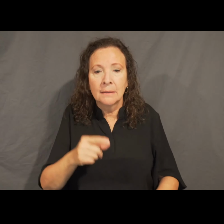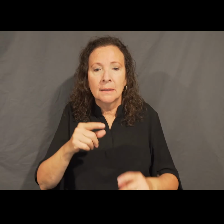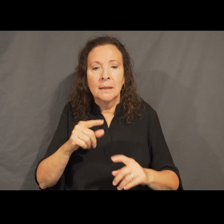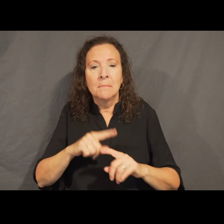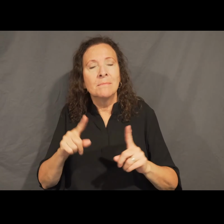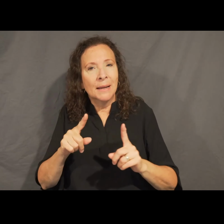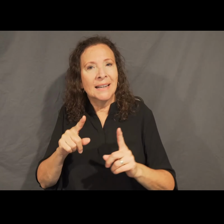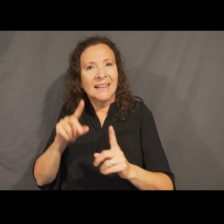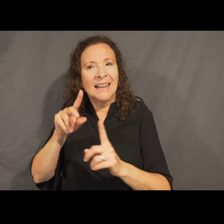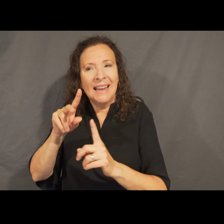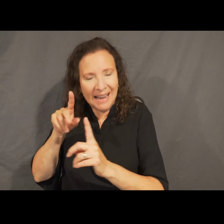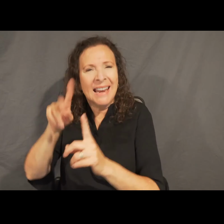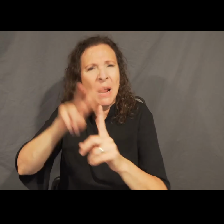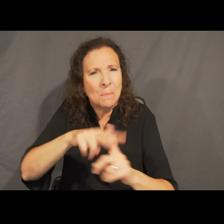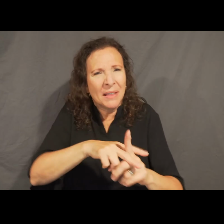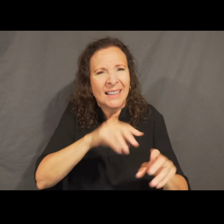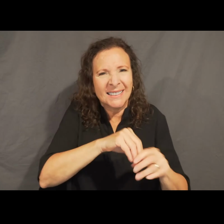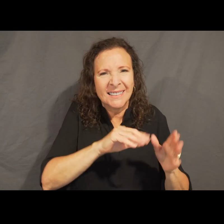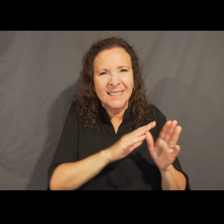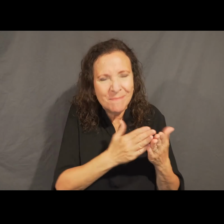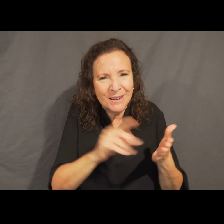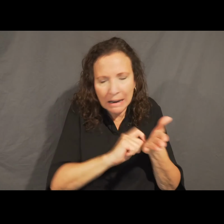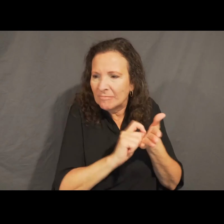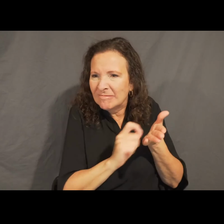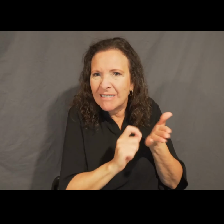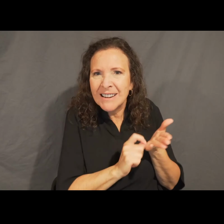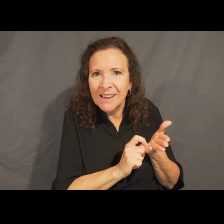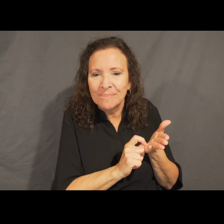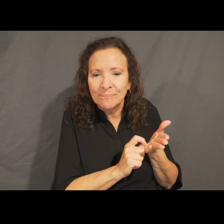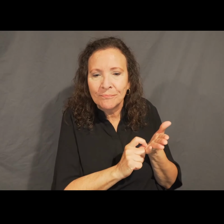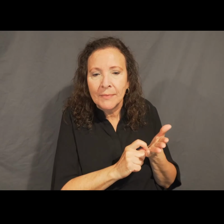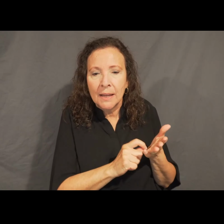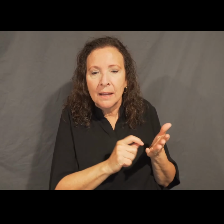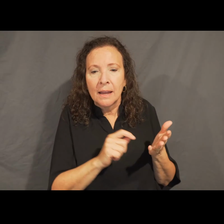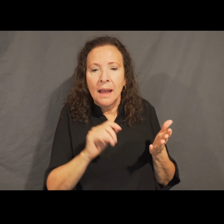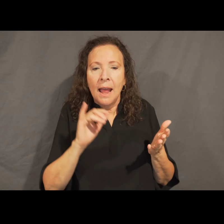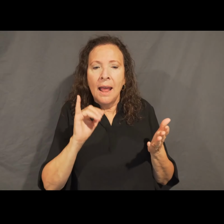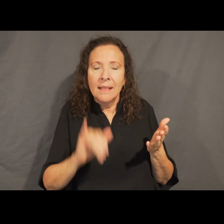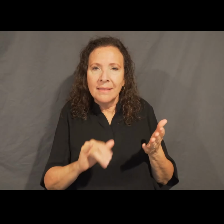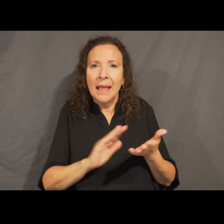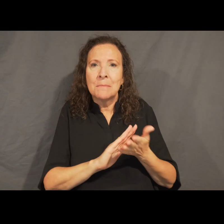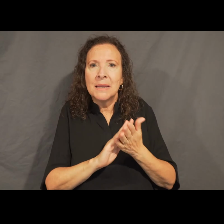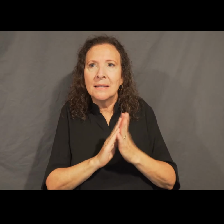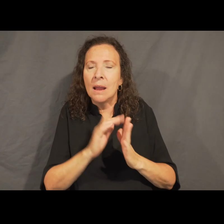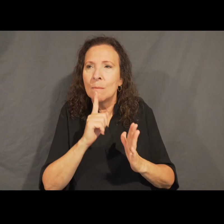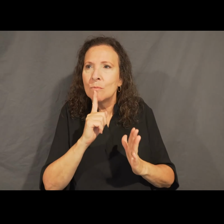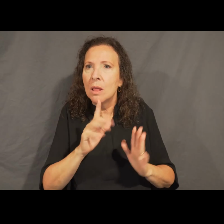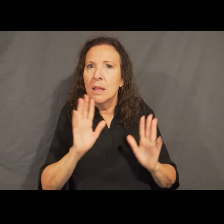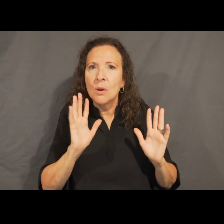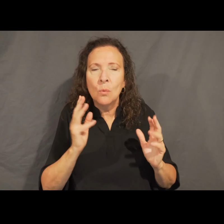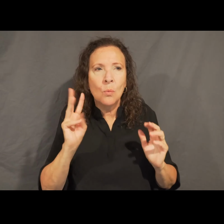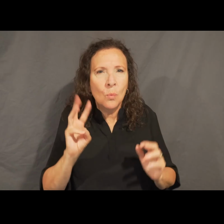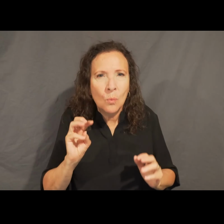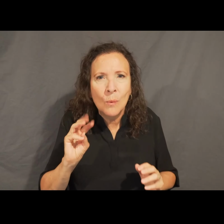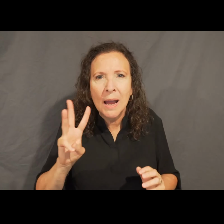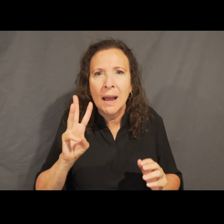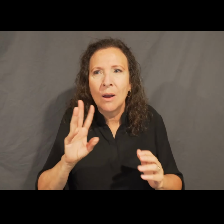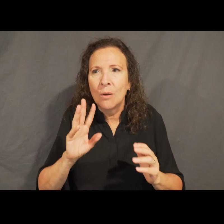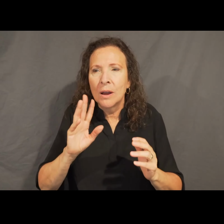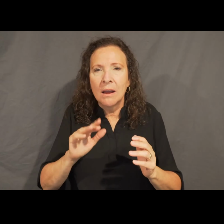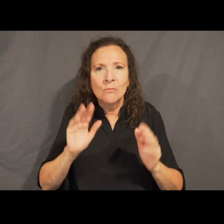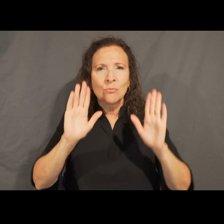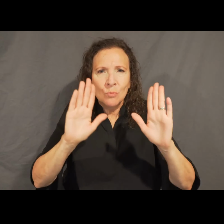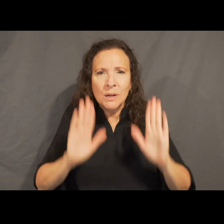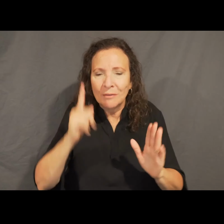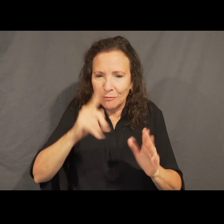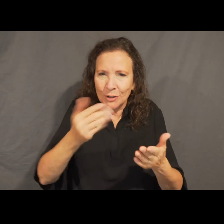It became something that was very rich in terms of an area to explore.